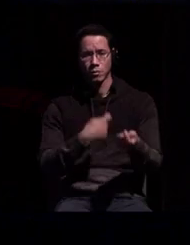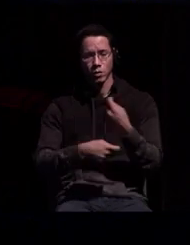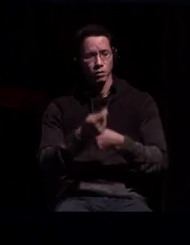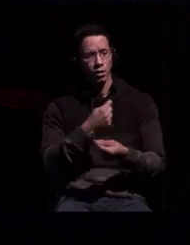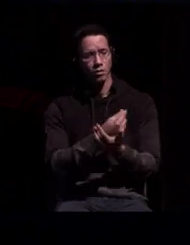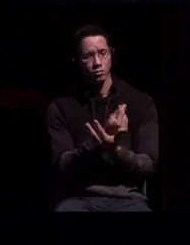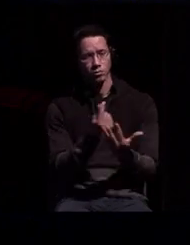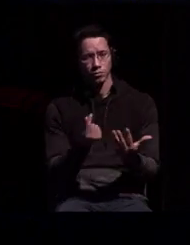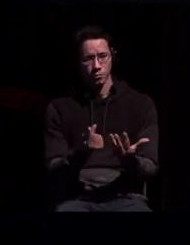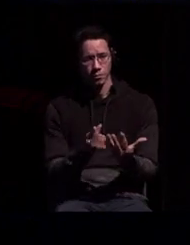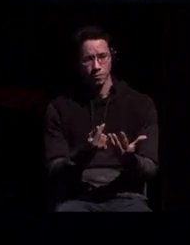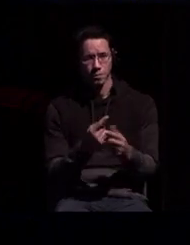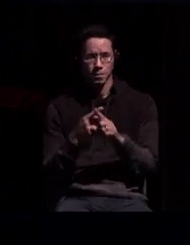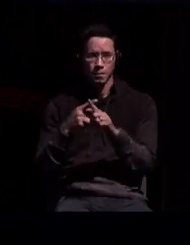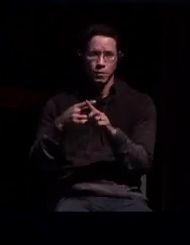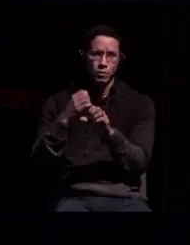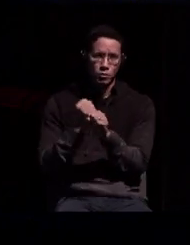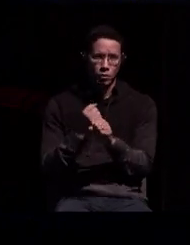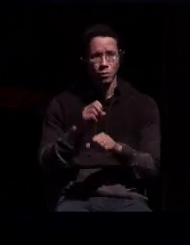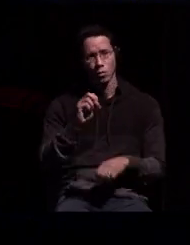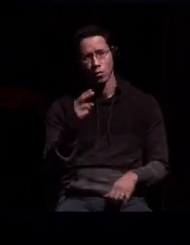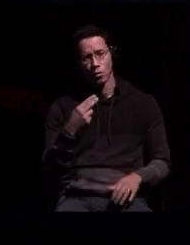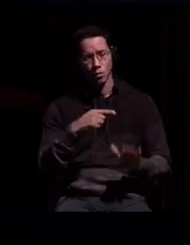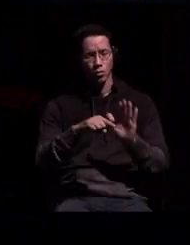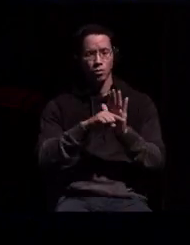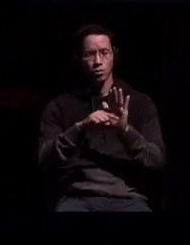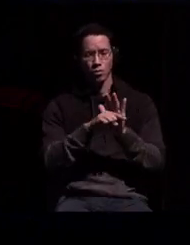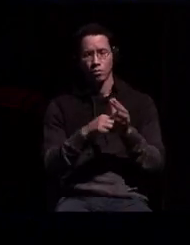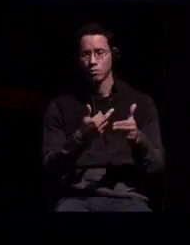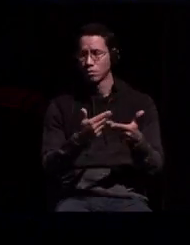or reduction. Then comes a more critical analysis